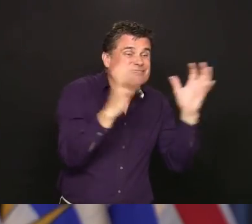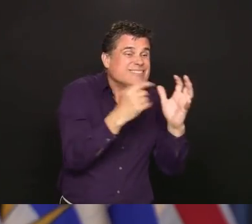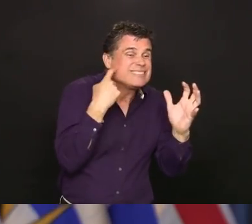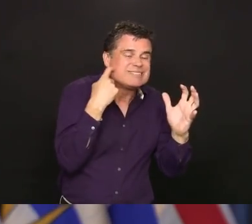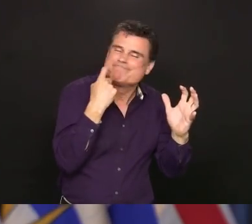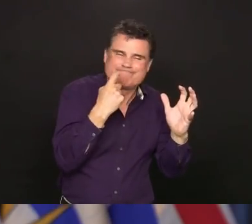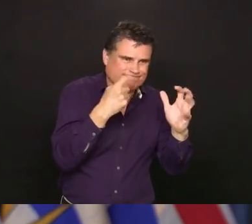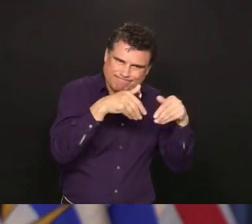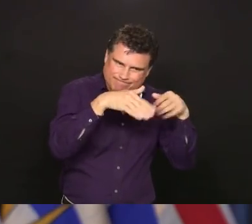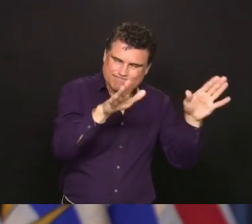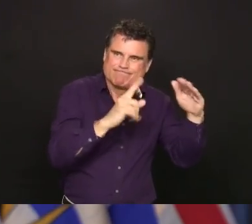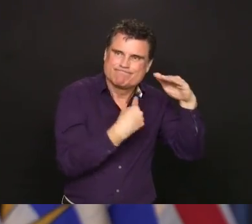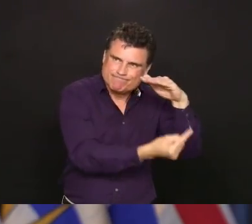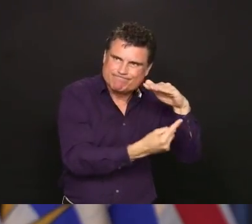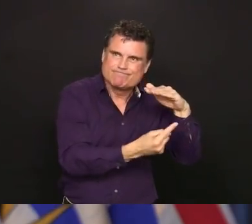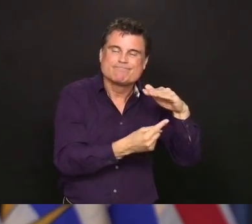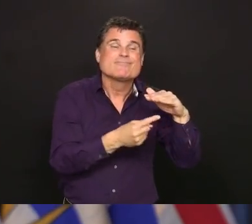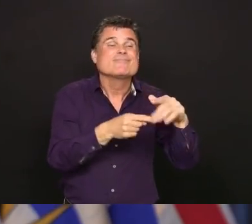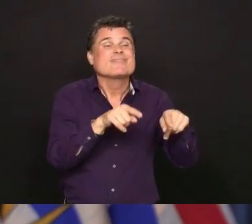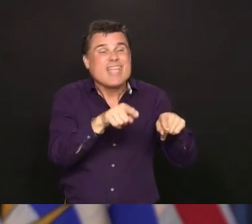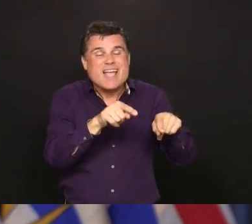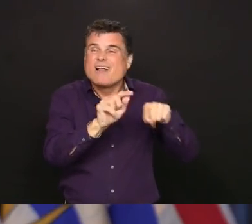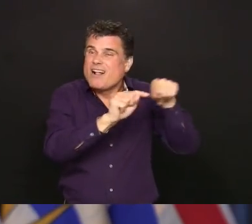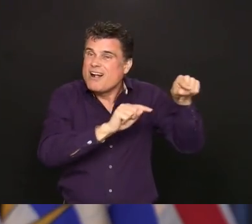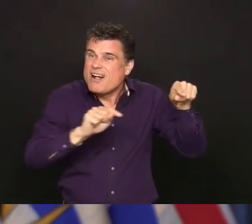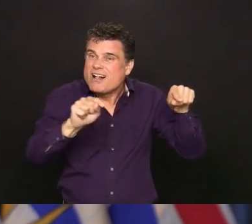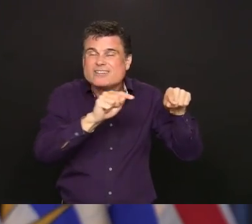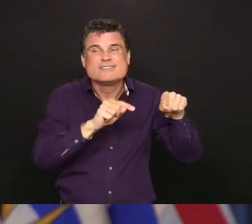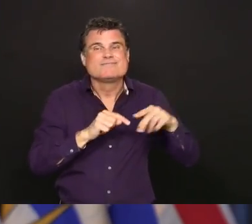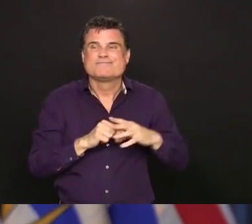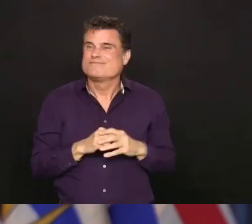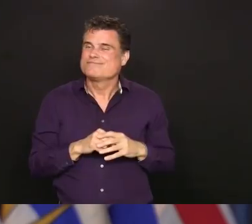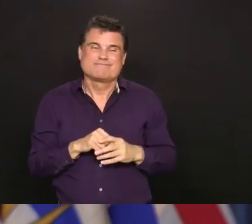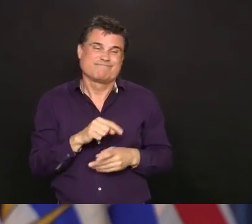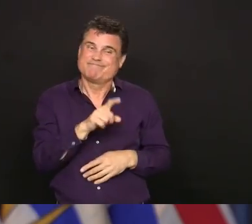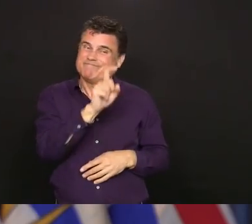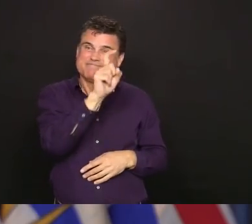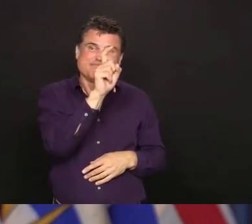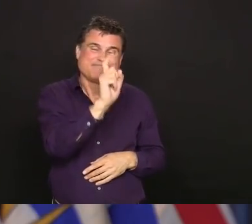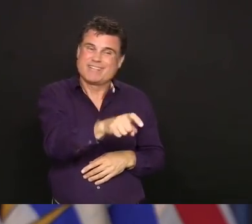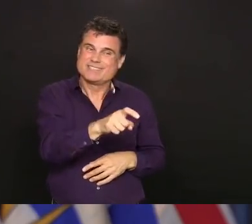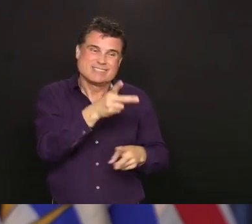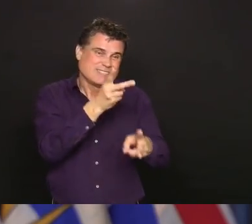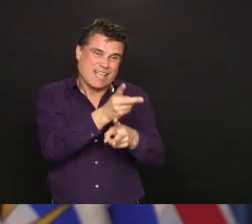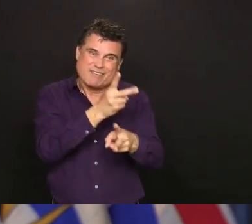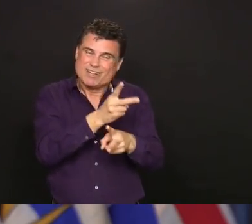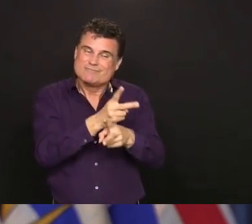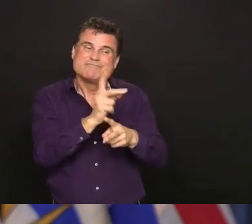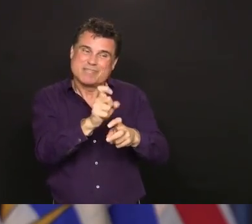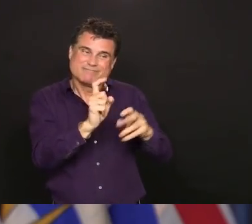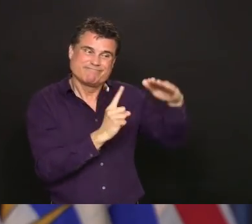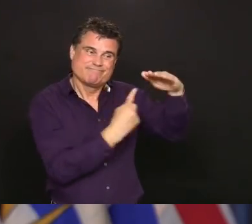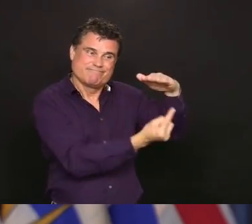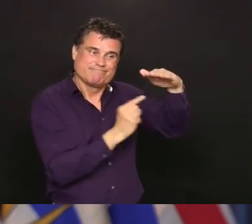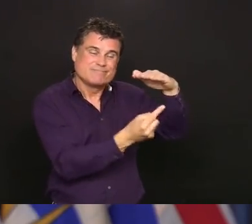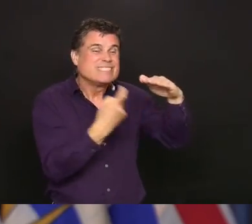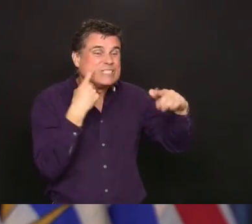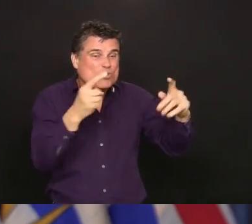away from others. If we know you've been in contact with somebody who is a case, we want you to stay away from